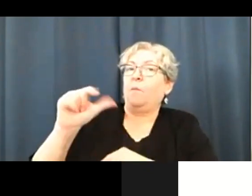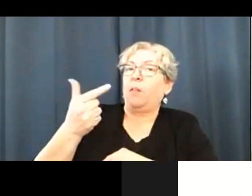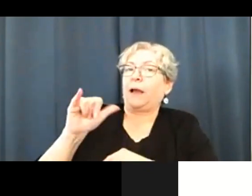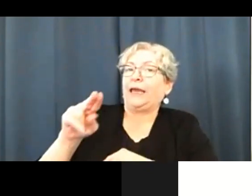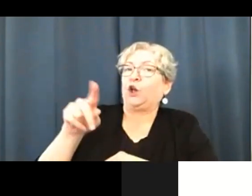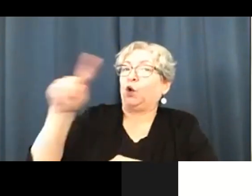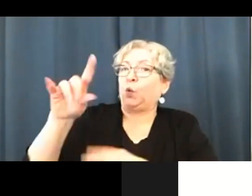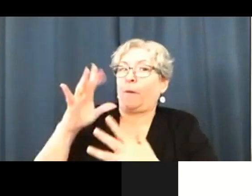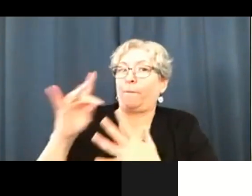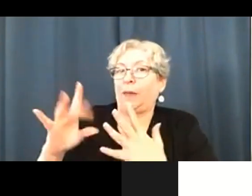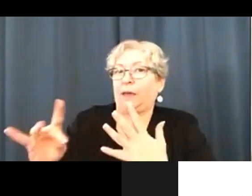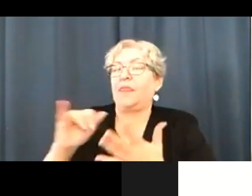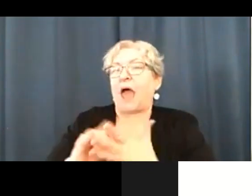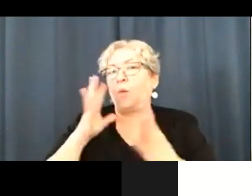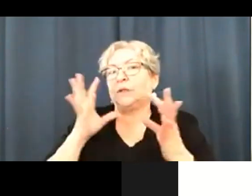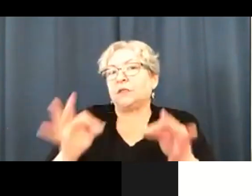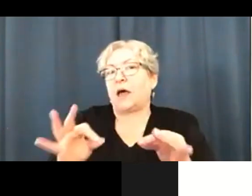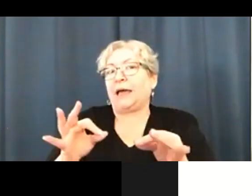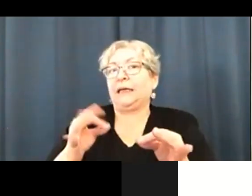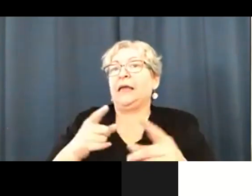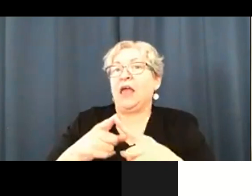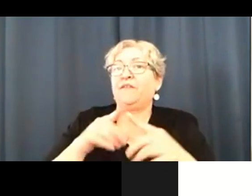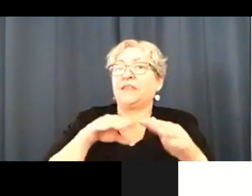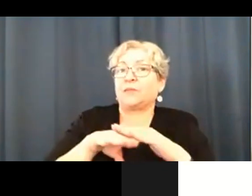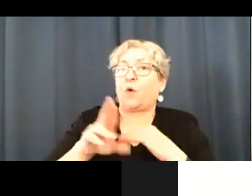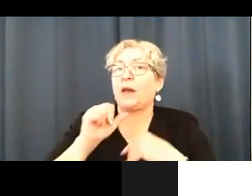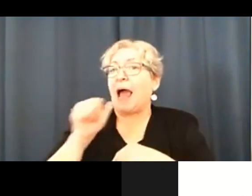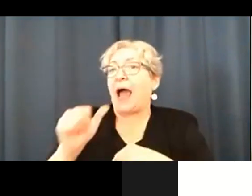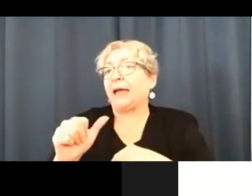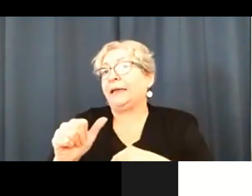that's going to determine what makes it accessible. Not whether or not you're using WordPress or Drupal.